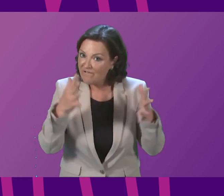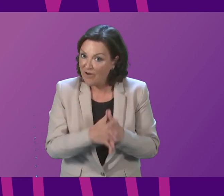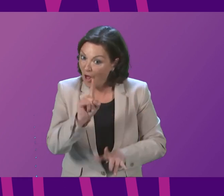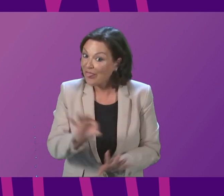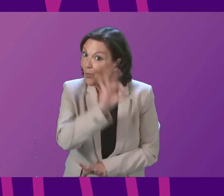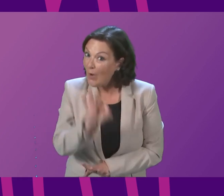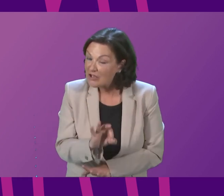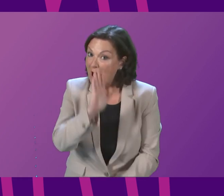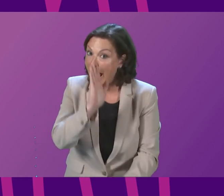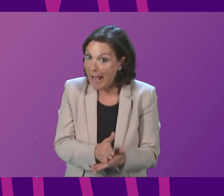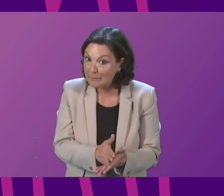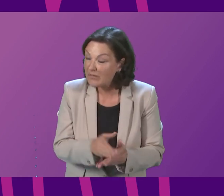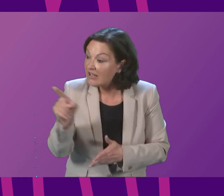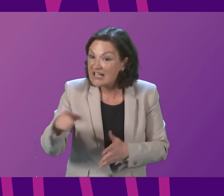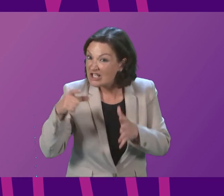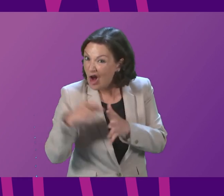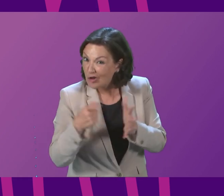The question is, is Douglas Ross a democrat?